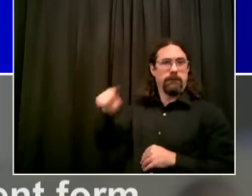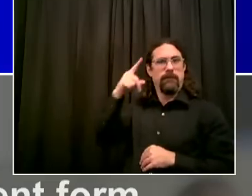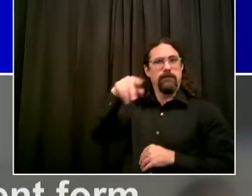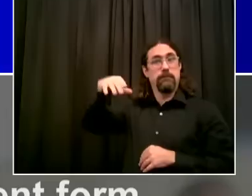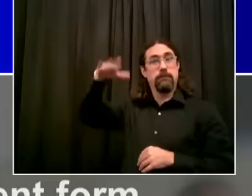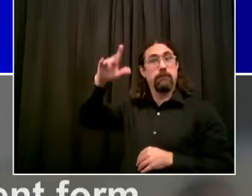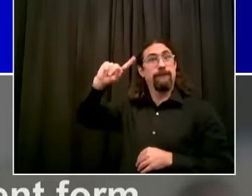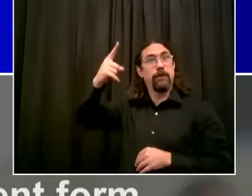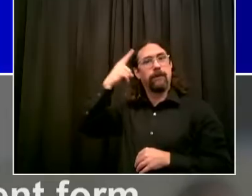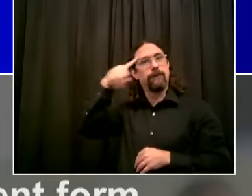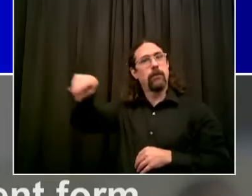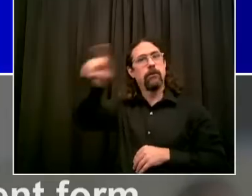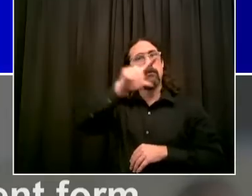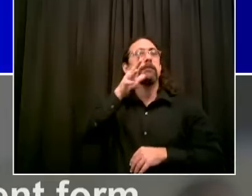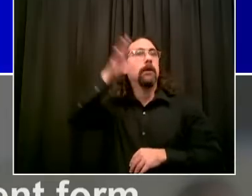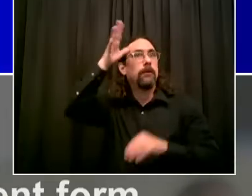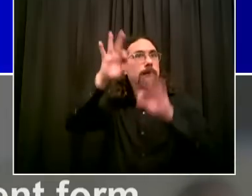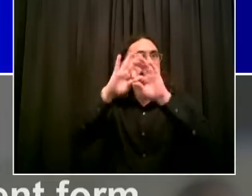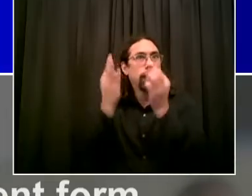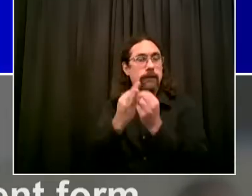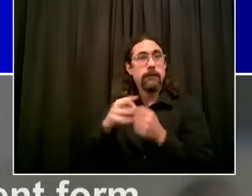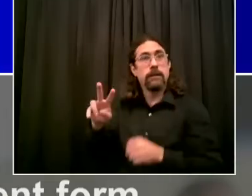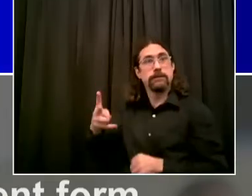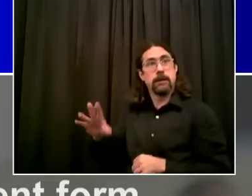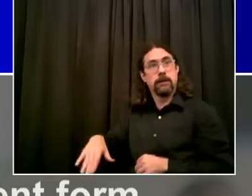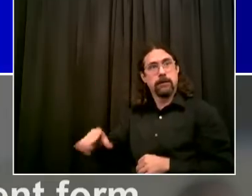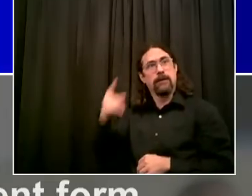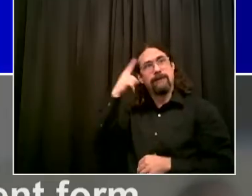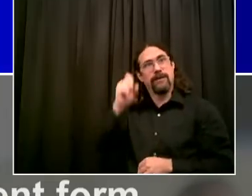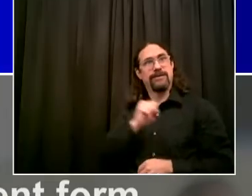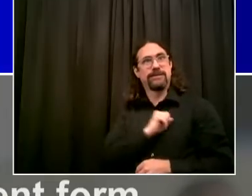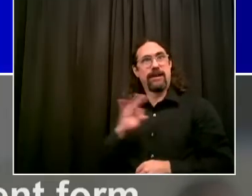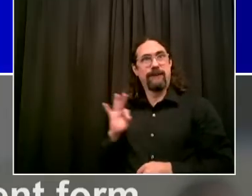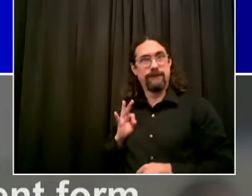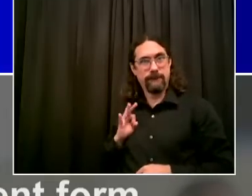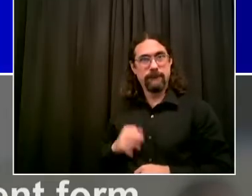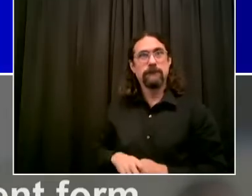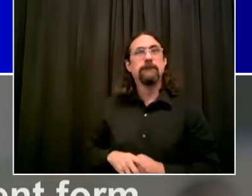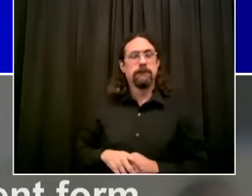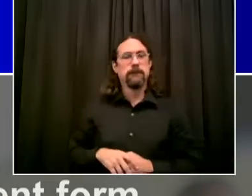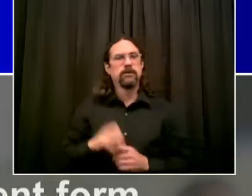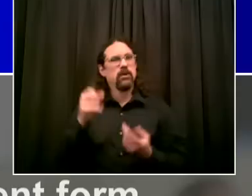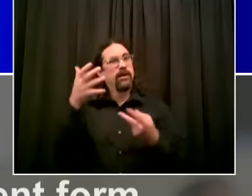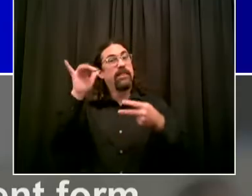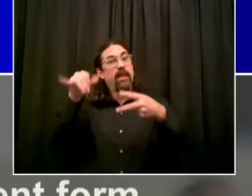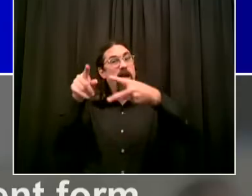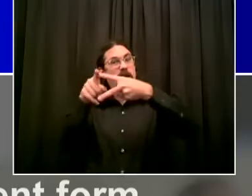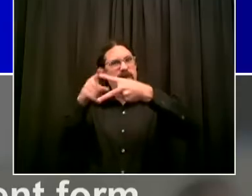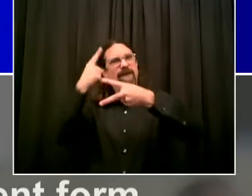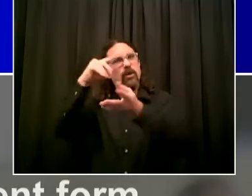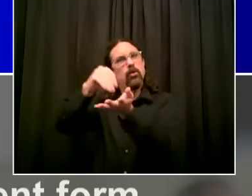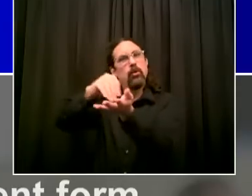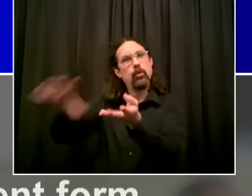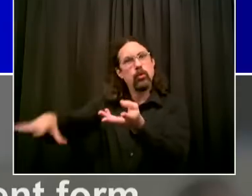YOU CAN SIGN P U YOUR ACCOUNT AND SIGN THE CONSENT. WE NEED ADULTS TO SIGN CONSENTS AS WELL.